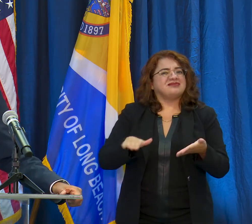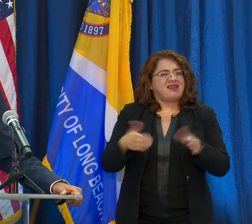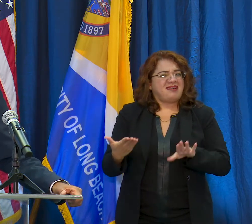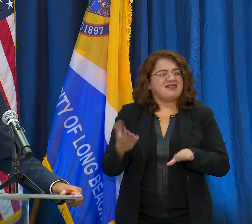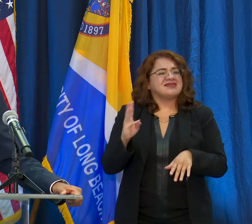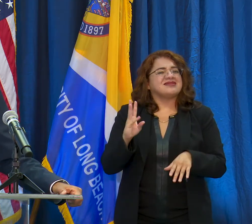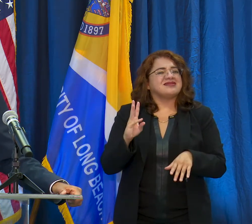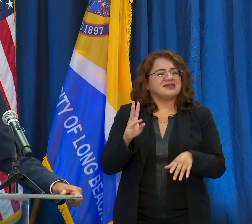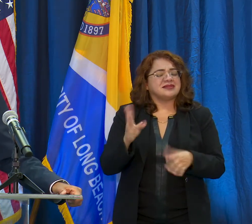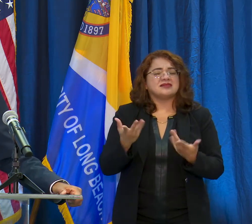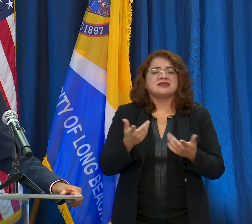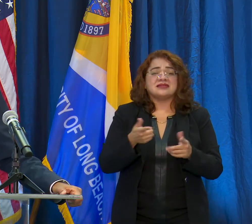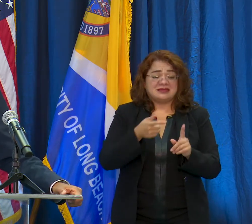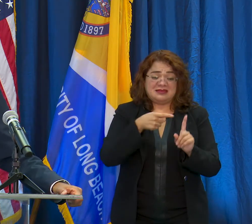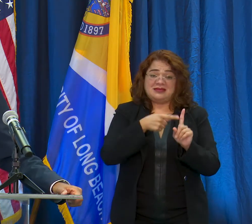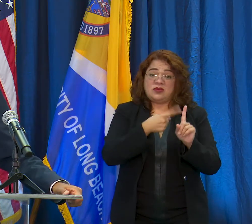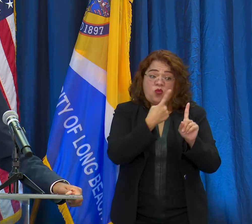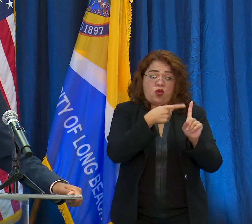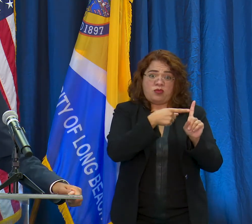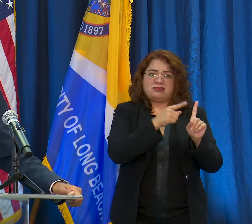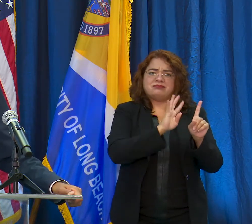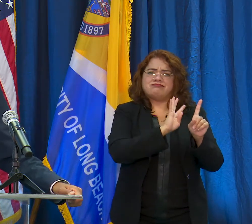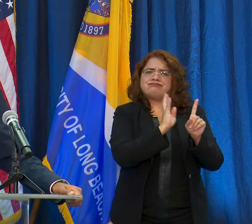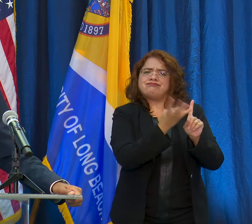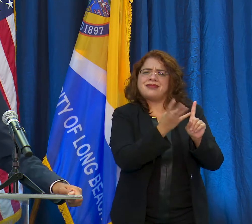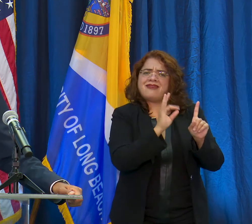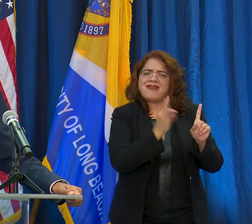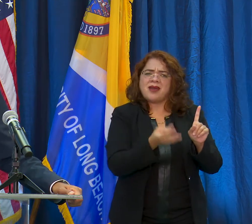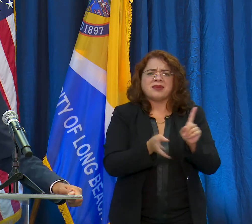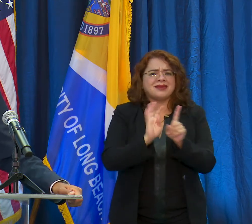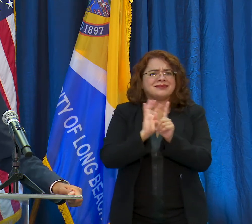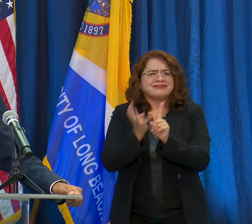has a family, has parents, has siblings, sons or